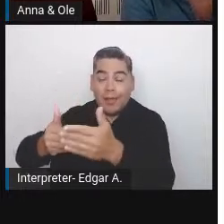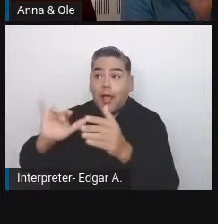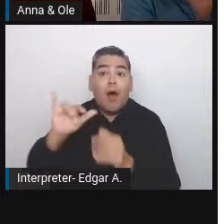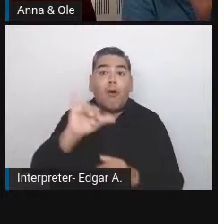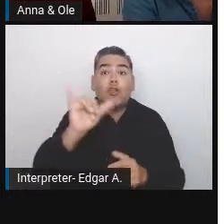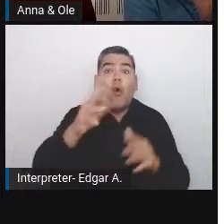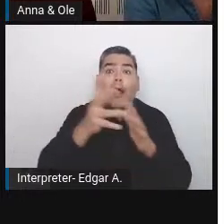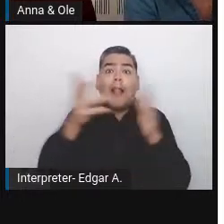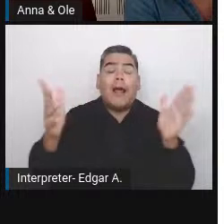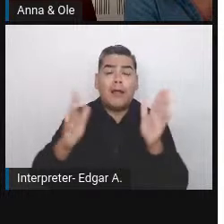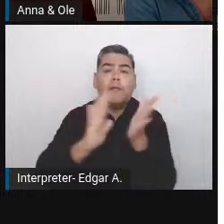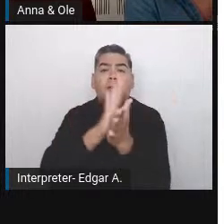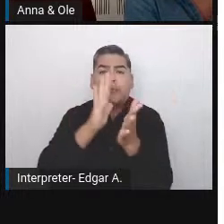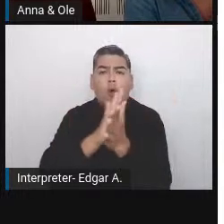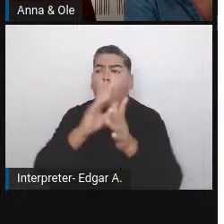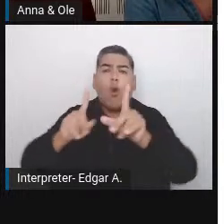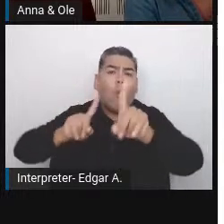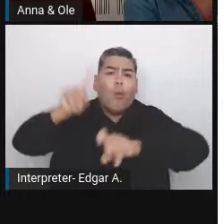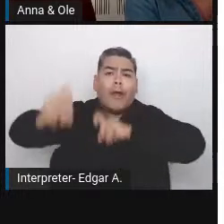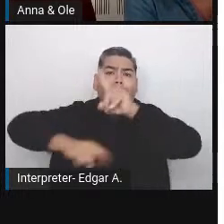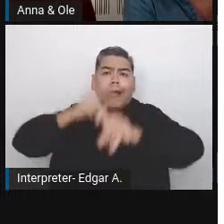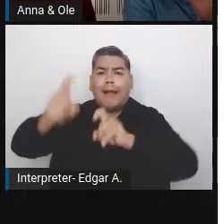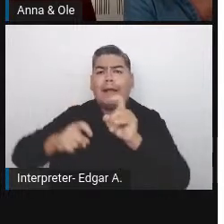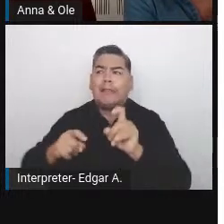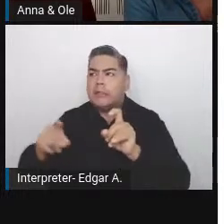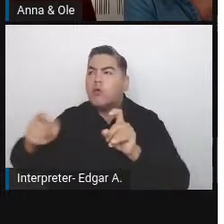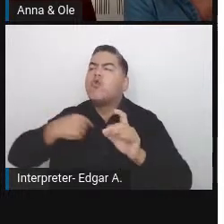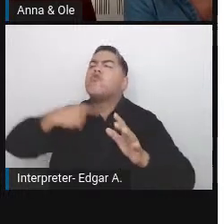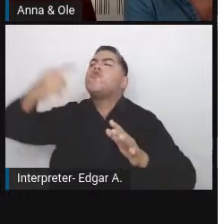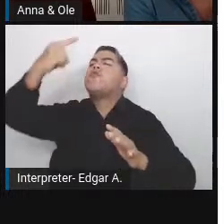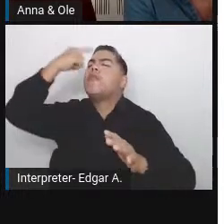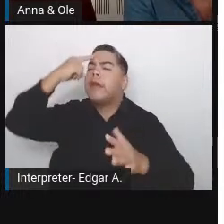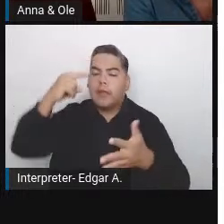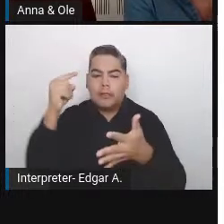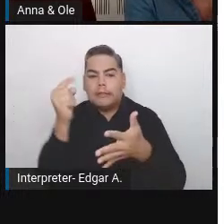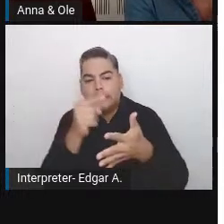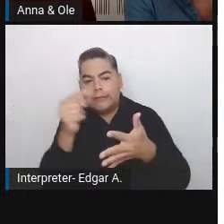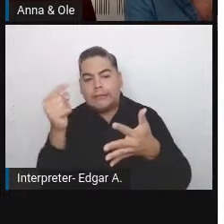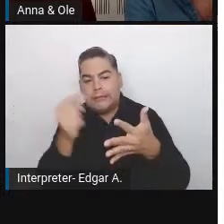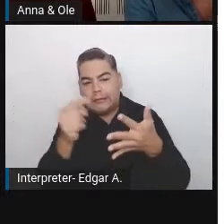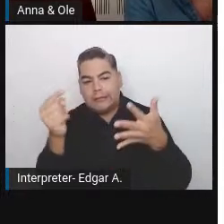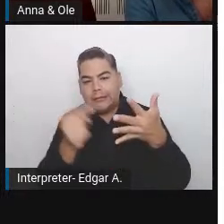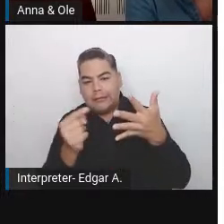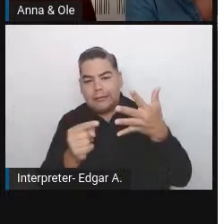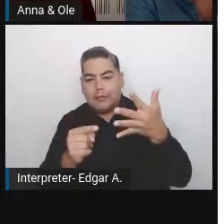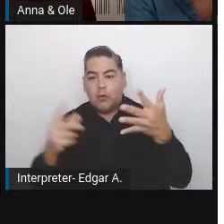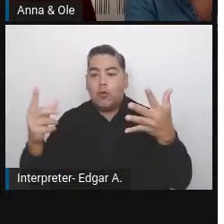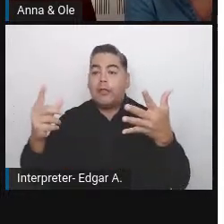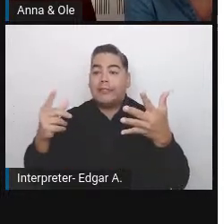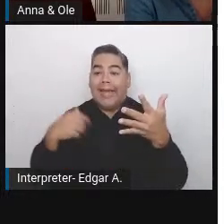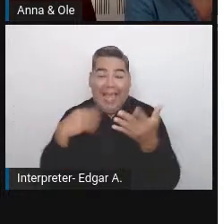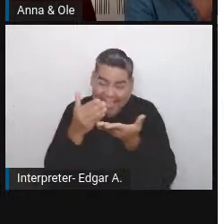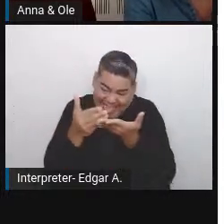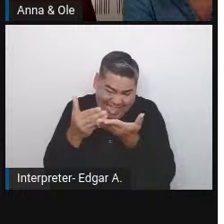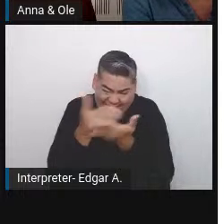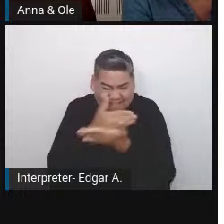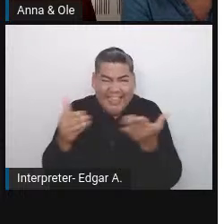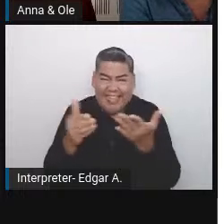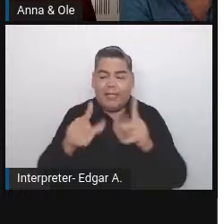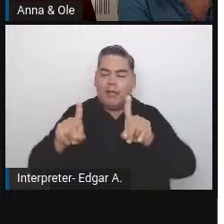happen so that we could get an understanding happened so that we could get an understanding of how they were thinking while solving these tasks. This was also combined with a lot of questionnaires to